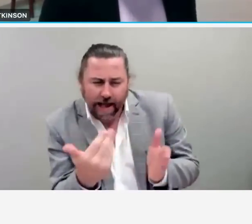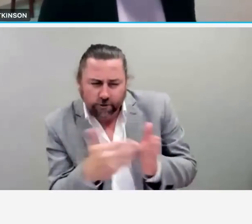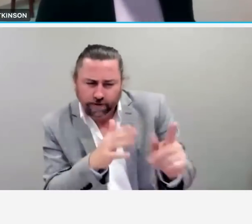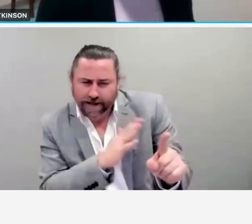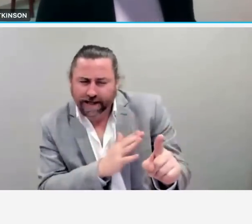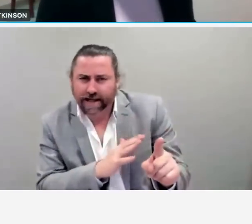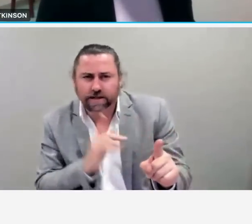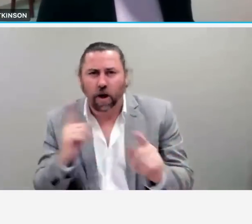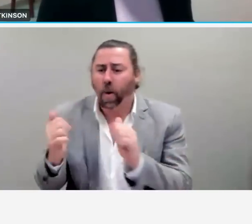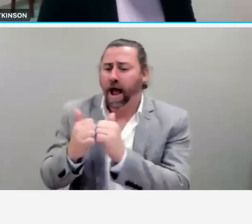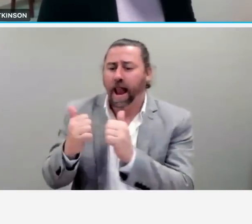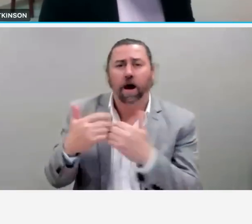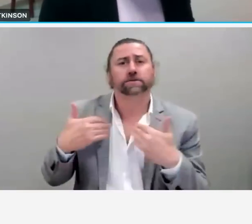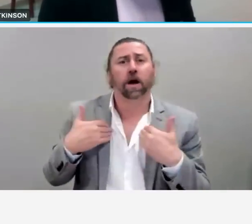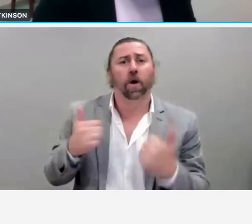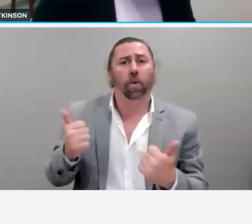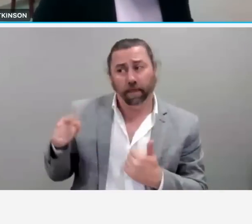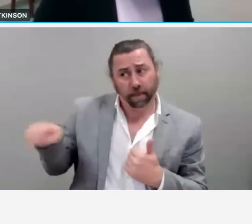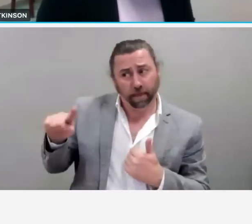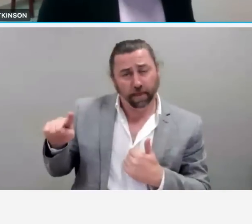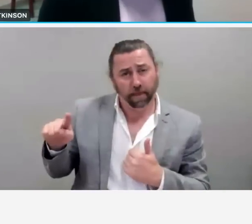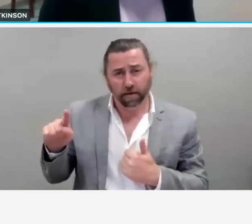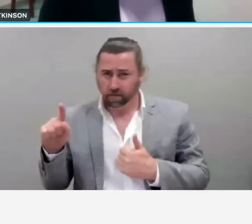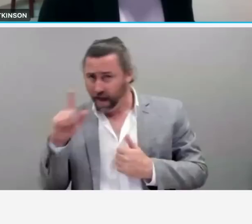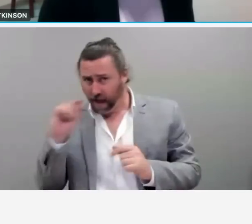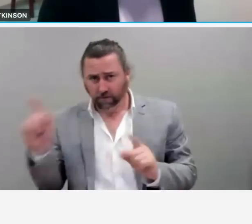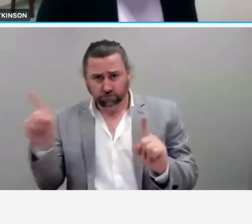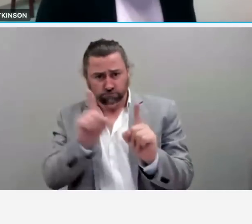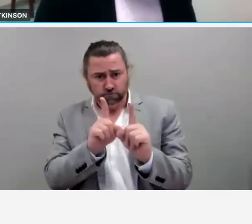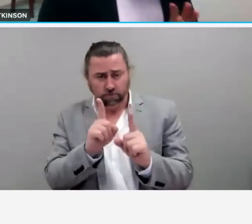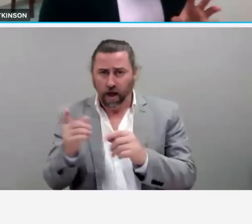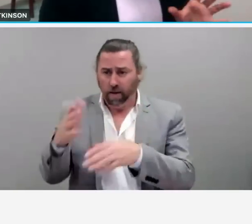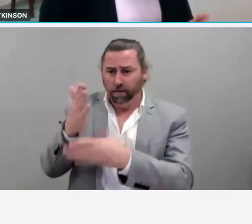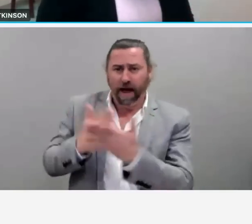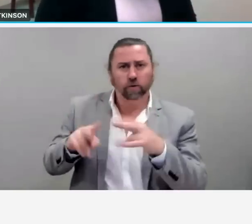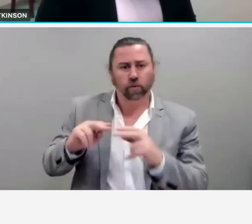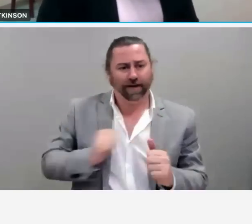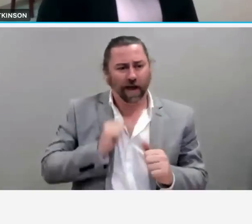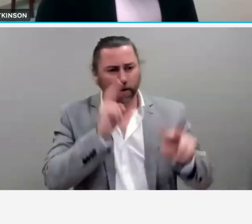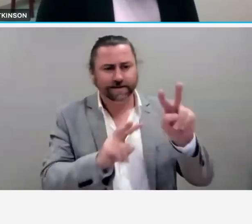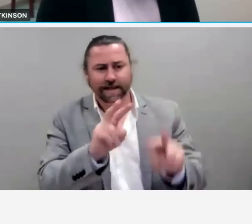allied health professionals to be a part of or advisors to an assessor, and what is the role of the assessor